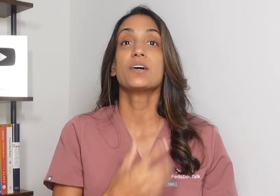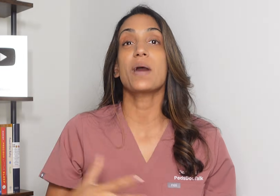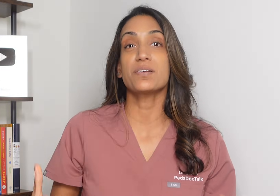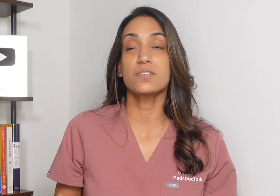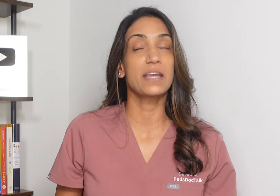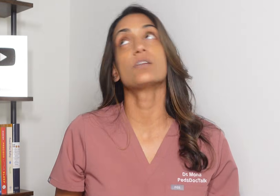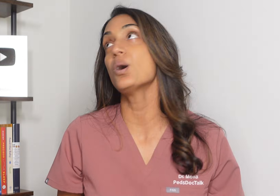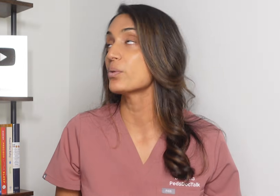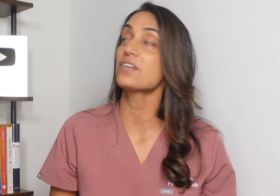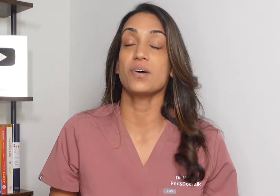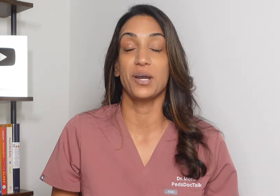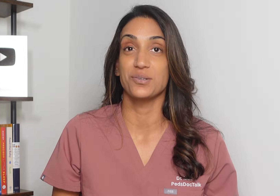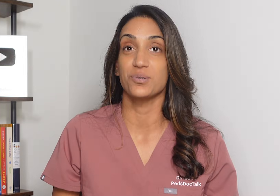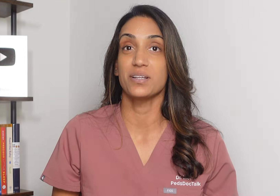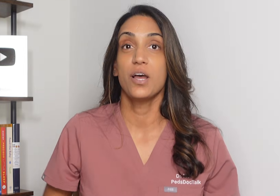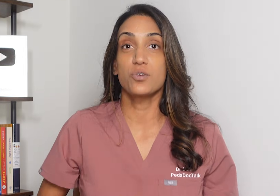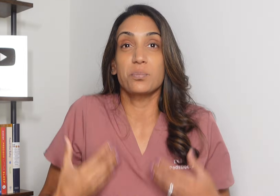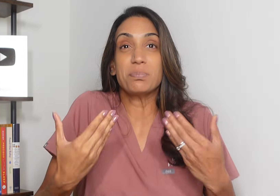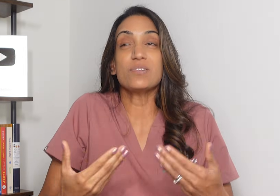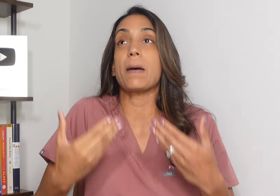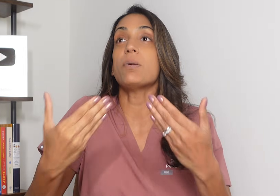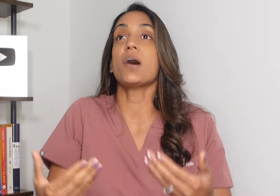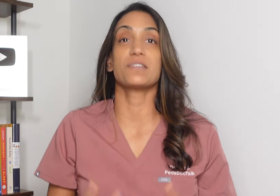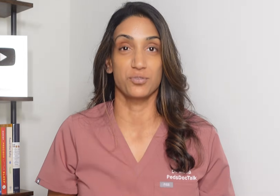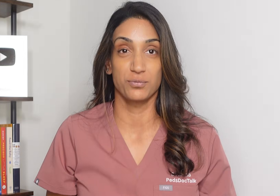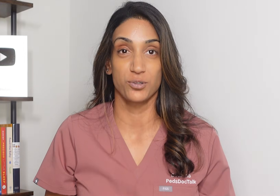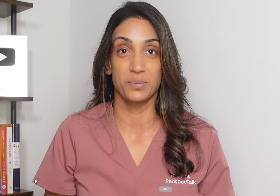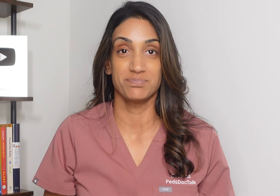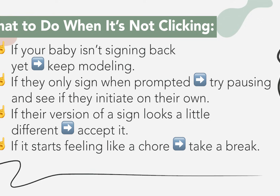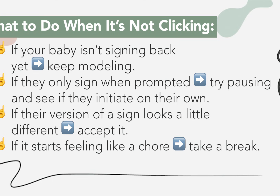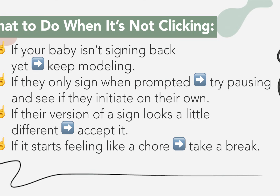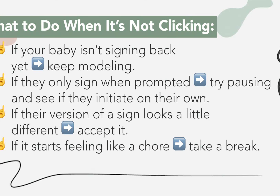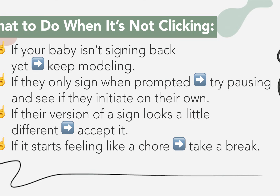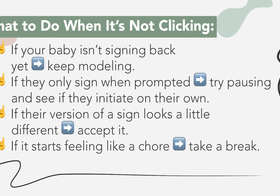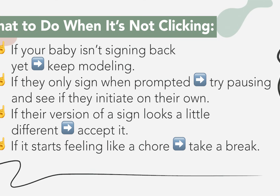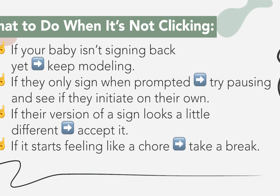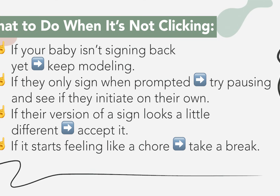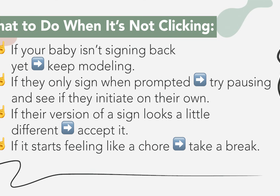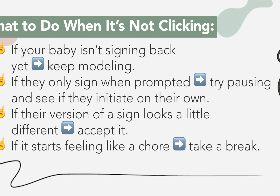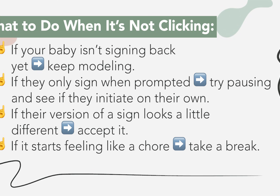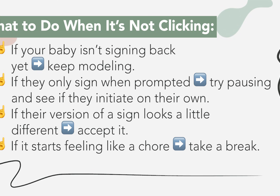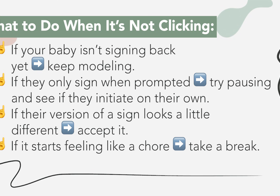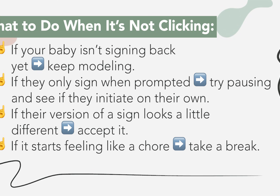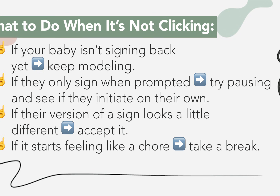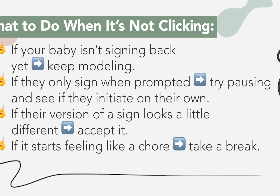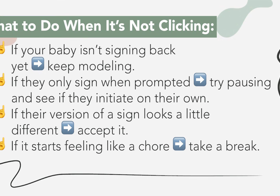Rather than saying no, that's not how you do it. So it builds up positive reinforcement. And if baby sign language starts feeling like a chore.